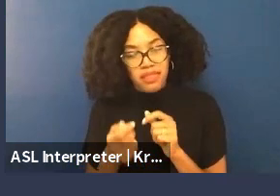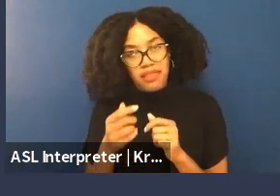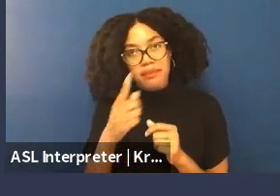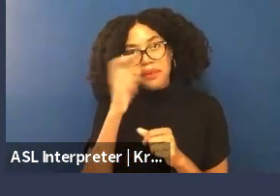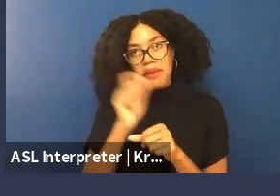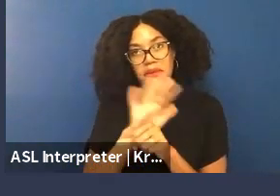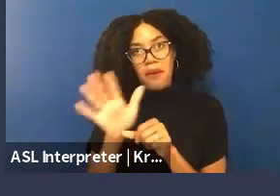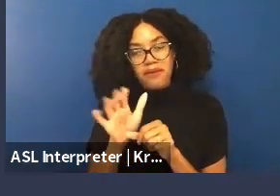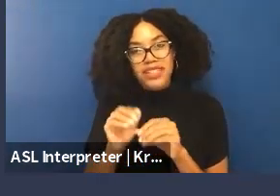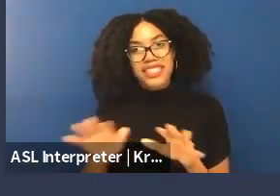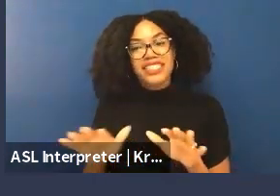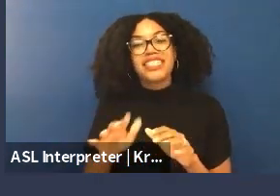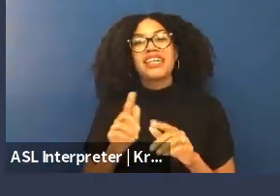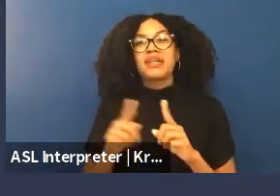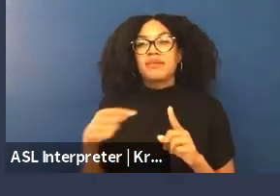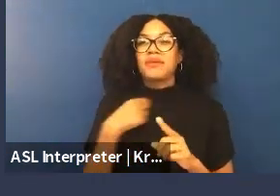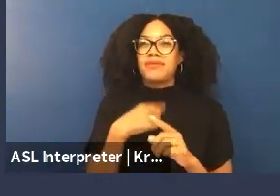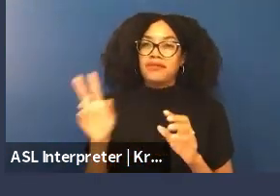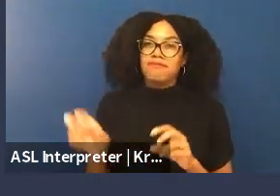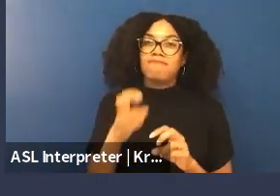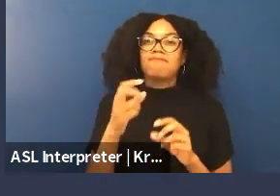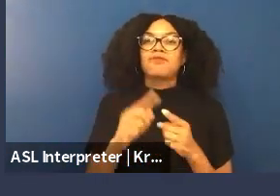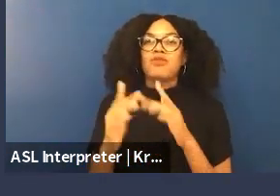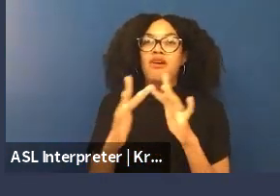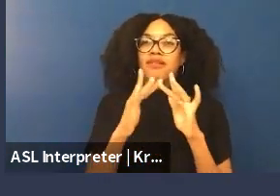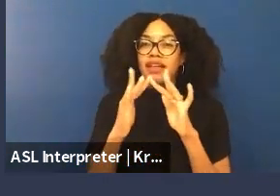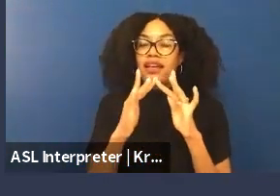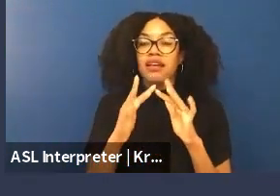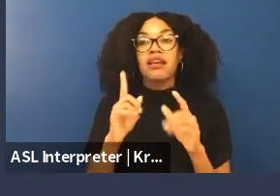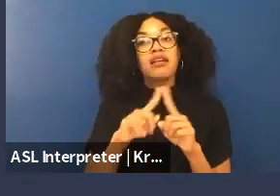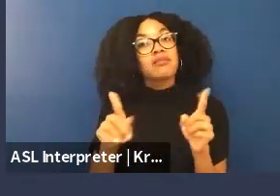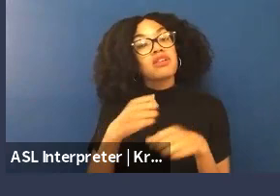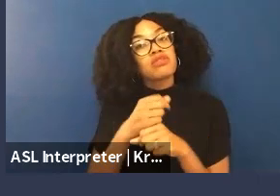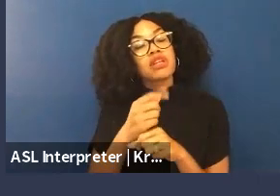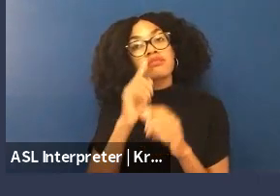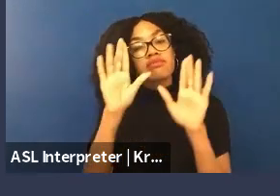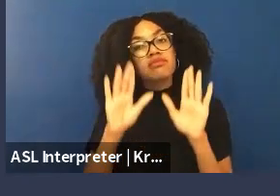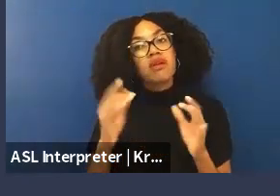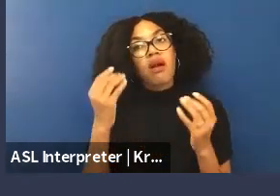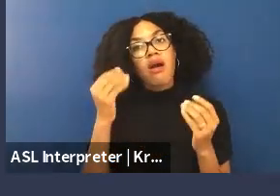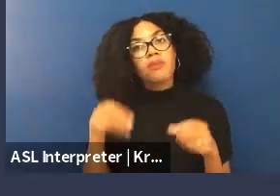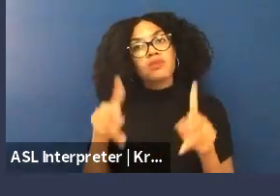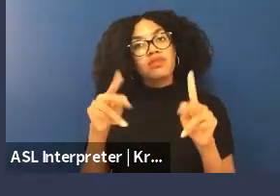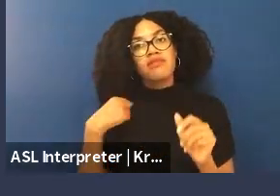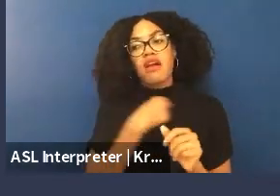which created this incredible opportunity to really rethink how we were asking students to